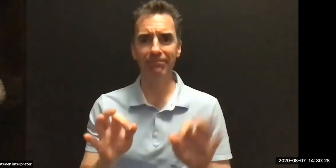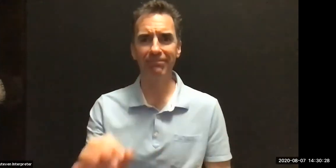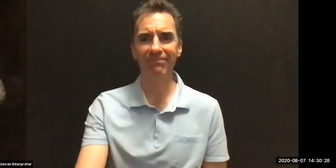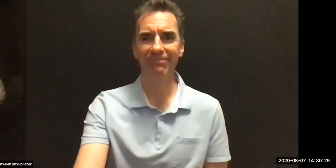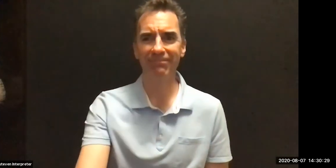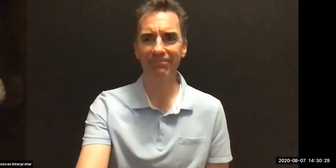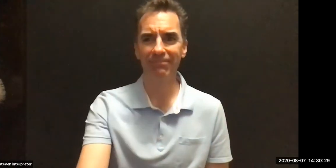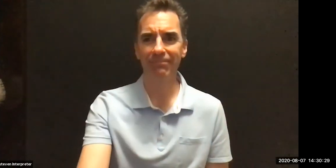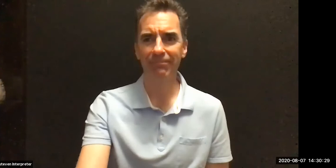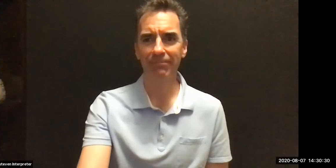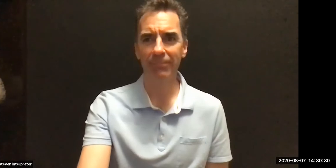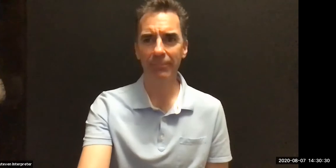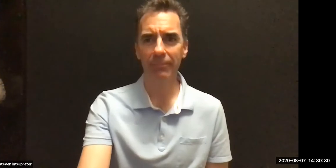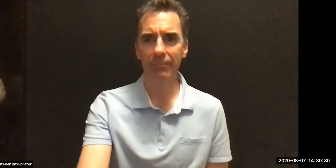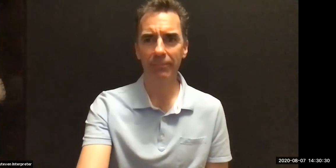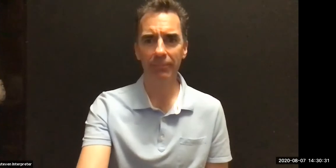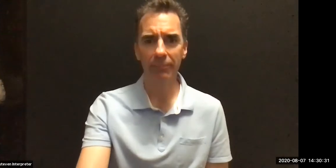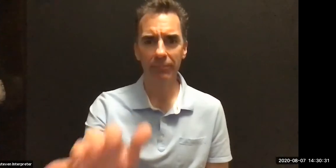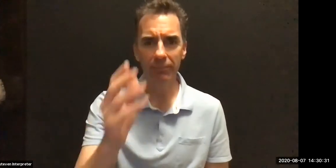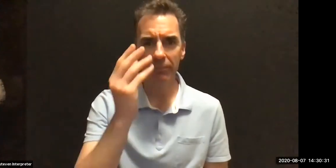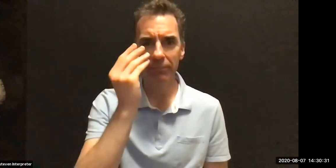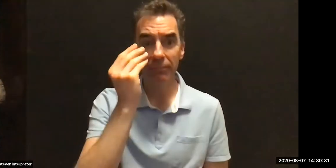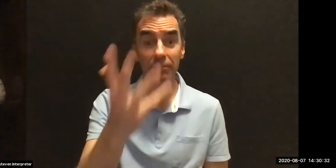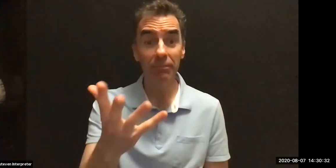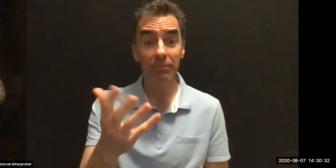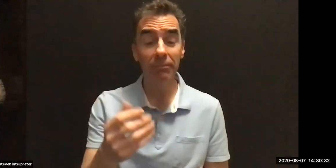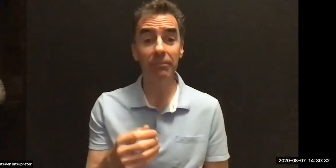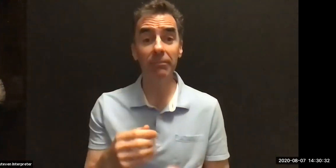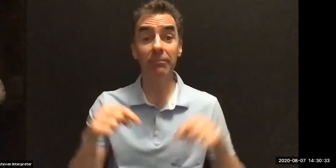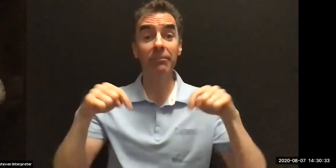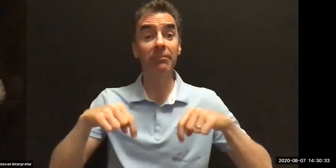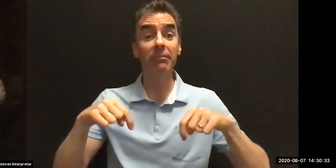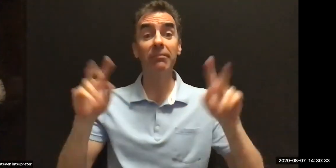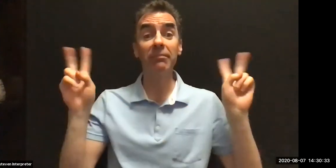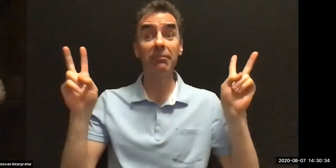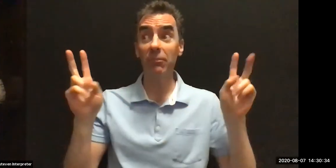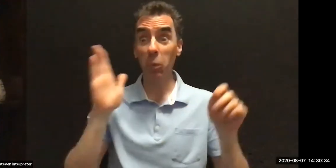Susi Nitzel: So for those of you who want to welcome everybody to no one is going to save you.